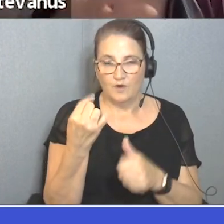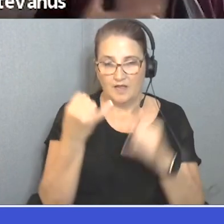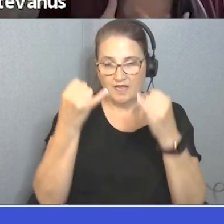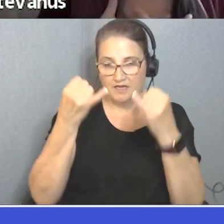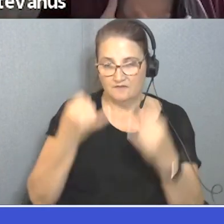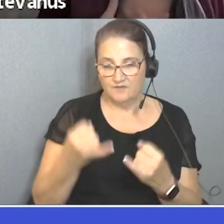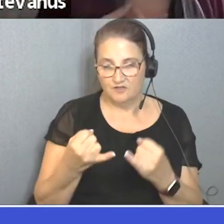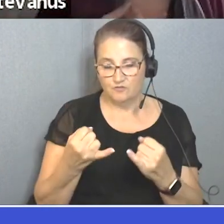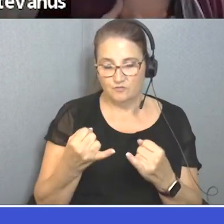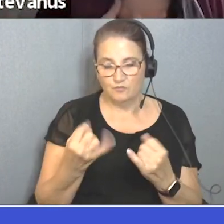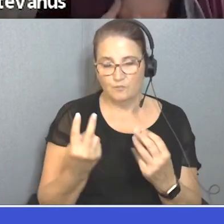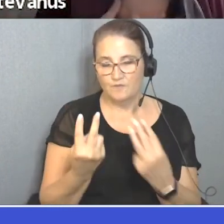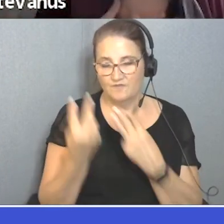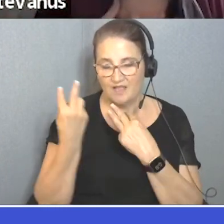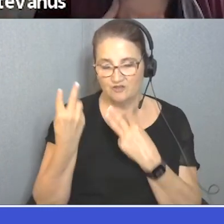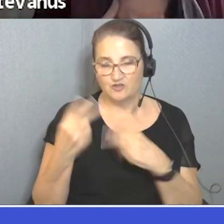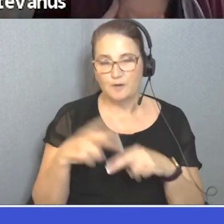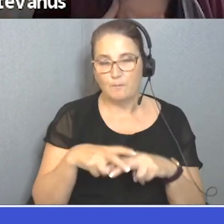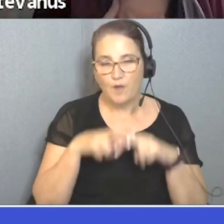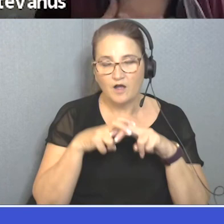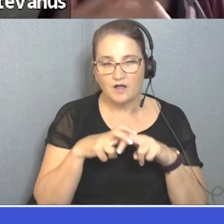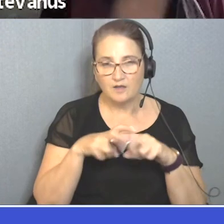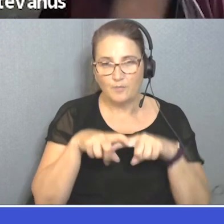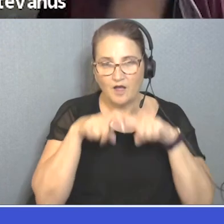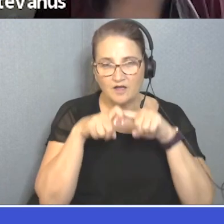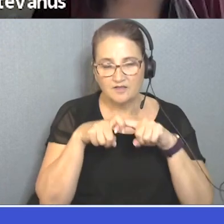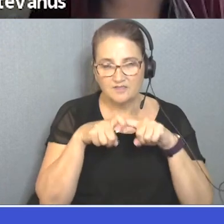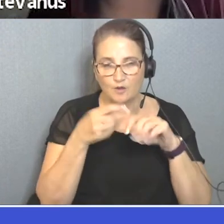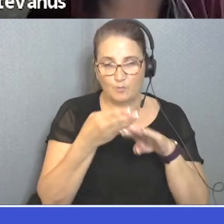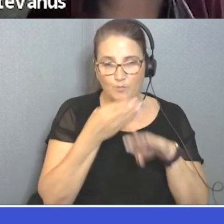one more quick individual reflection and pause.